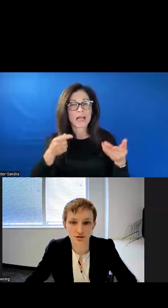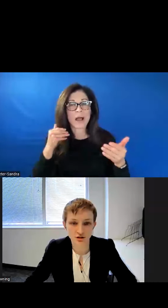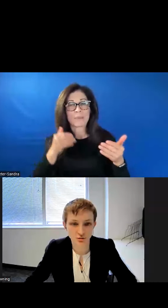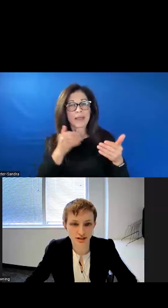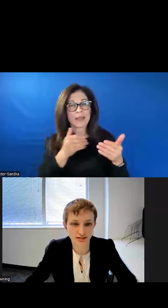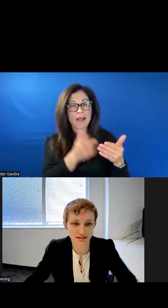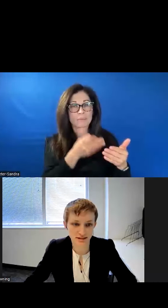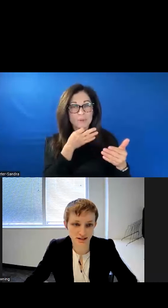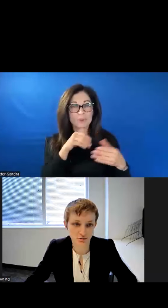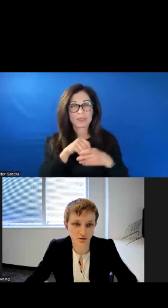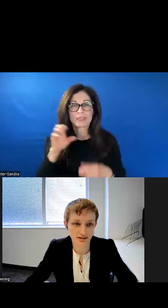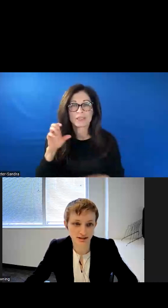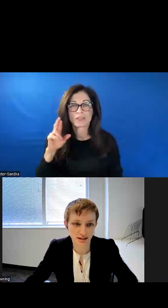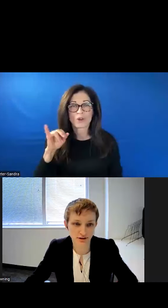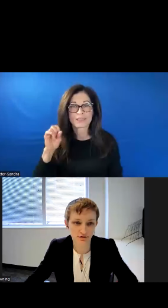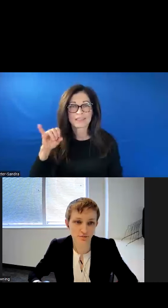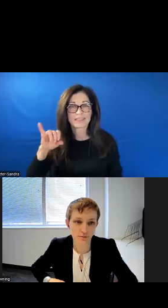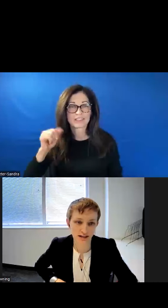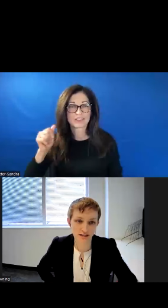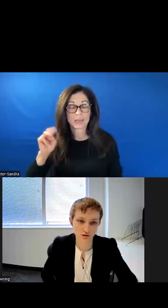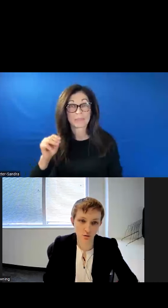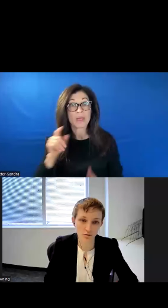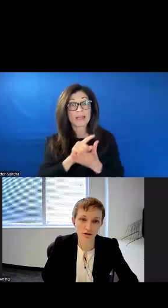YOU CAN JOIN US NEXT WEEK TO HEAR FROM BECKY STOLL